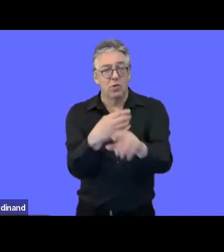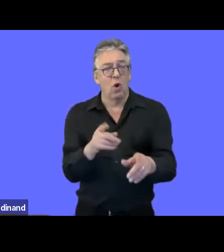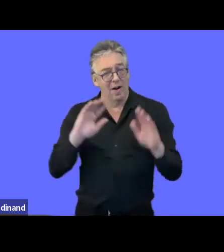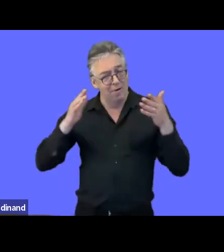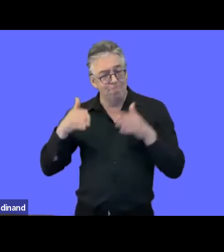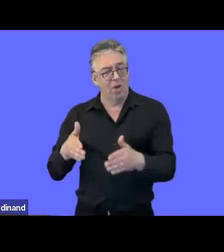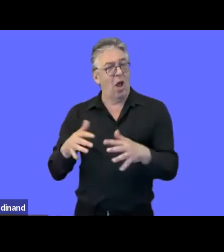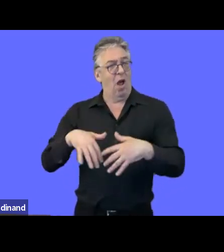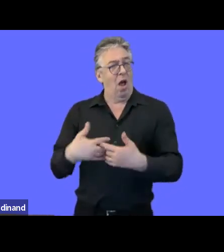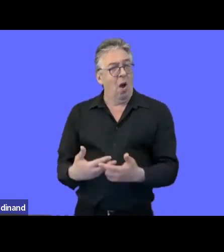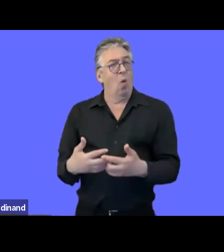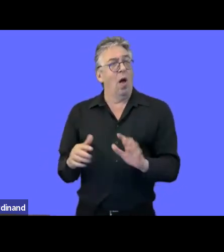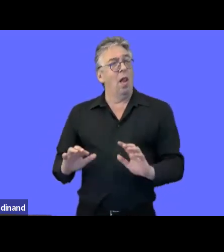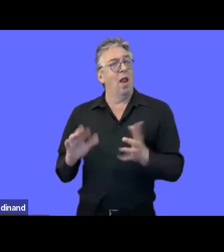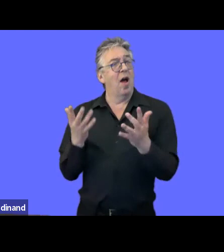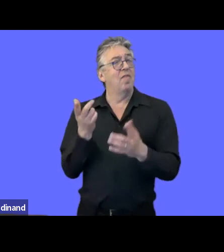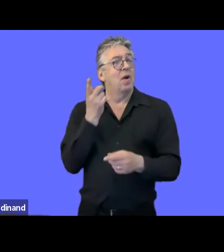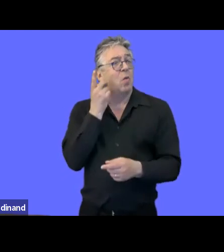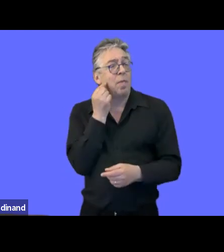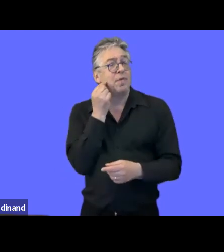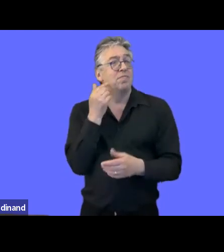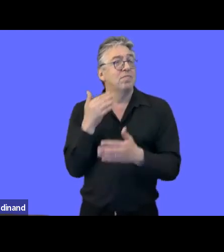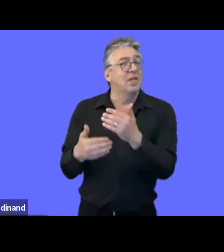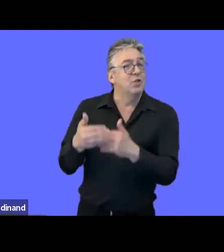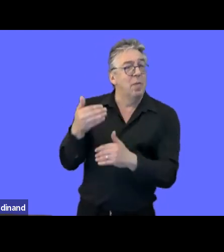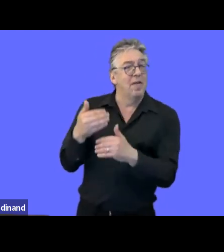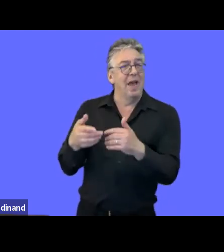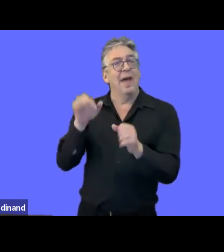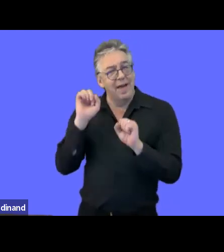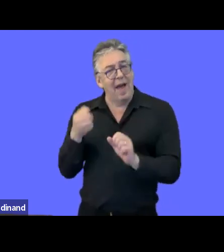for woman and girls with disabilities in our region and outside of our region.